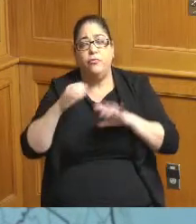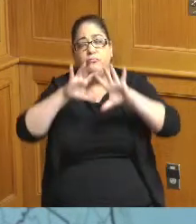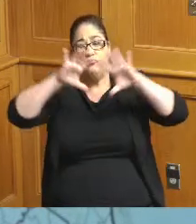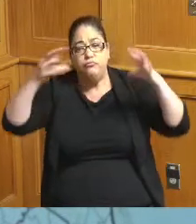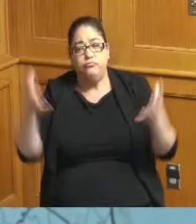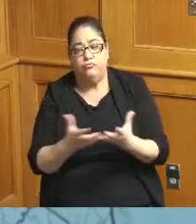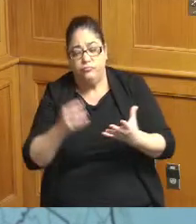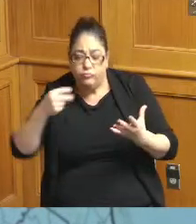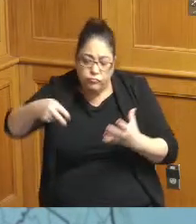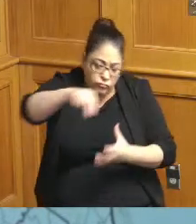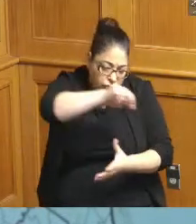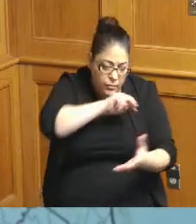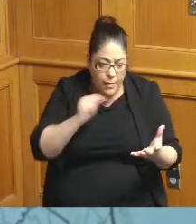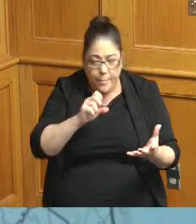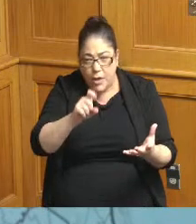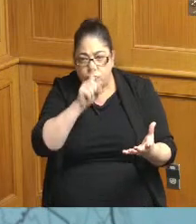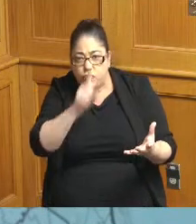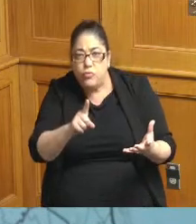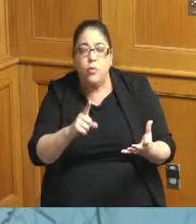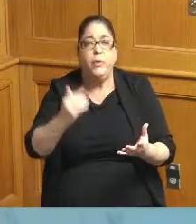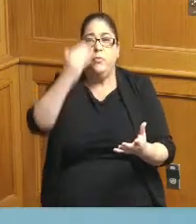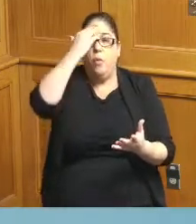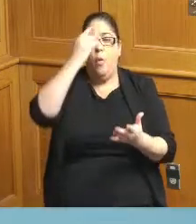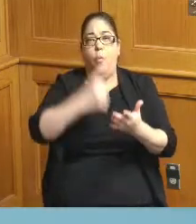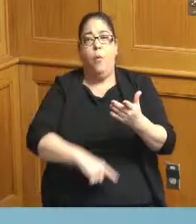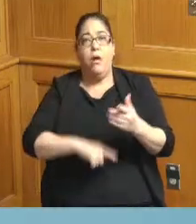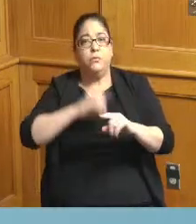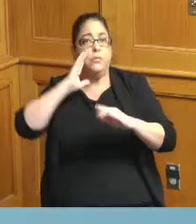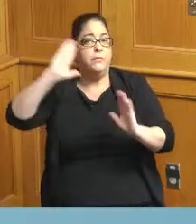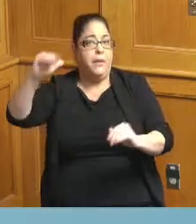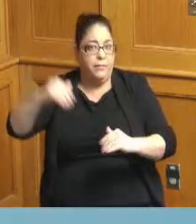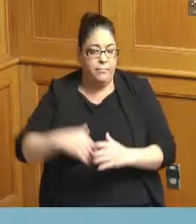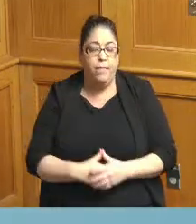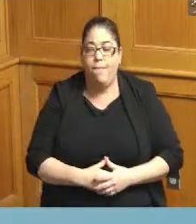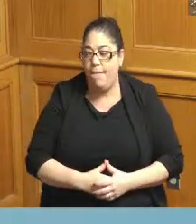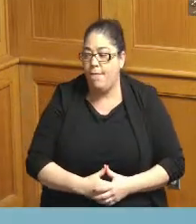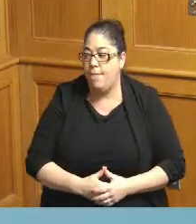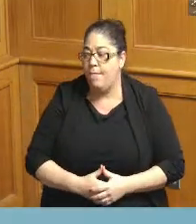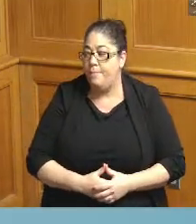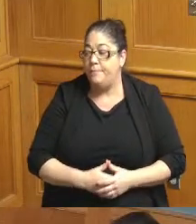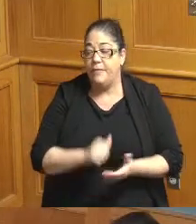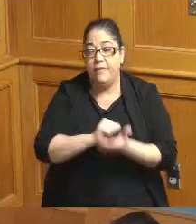follow an appropriate response that is all I have for today happy to take any additional questions